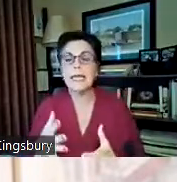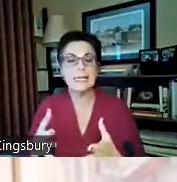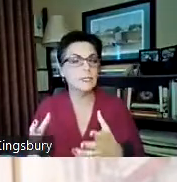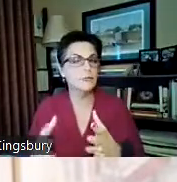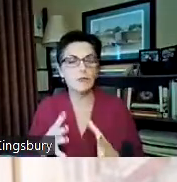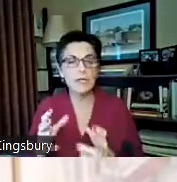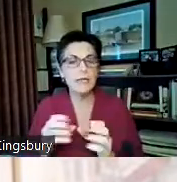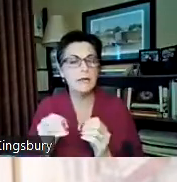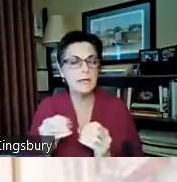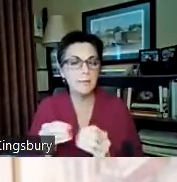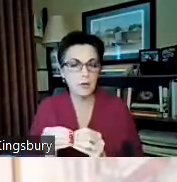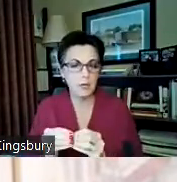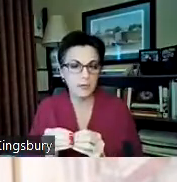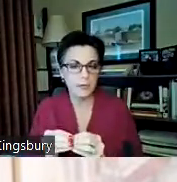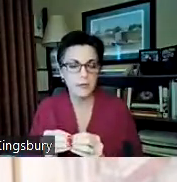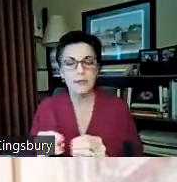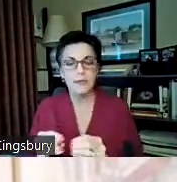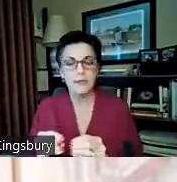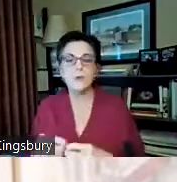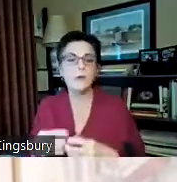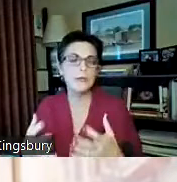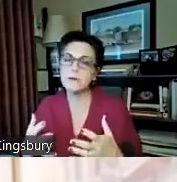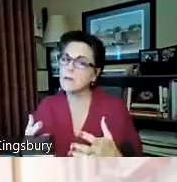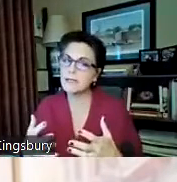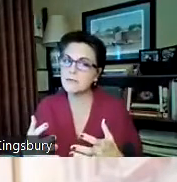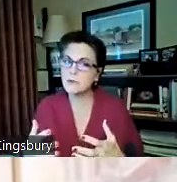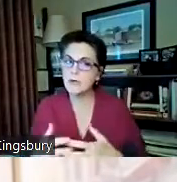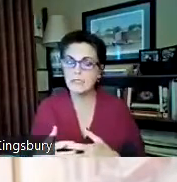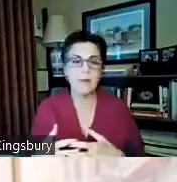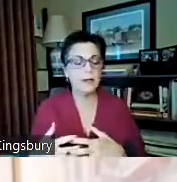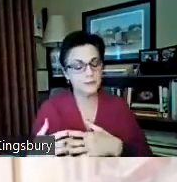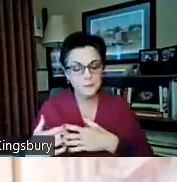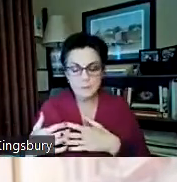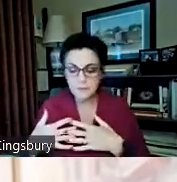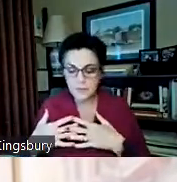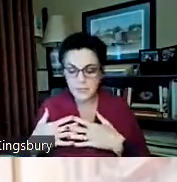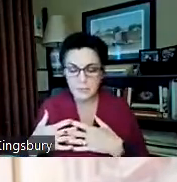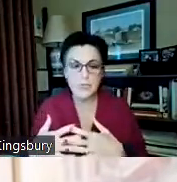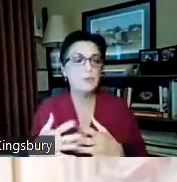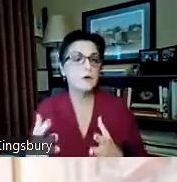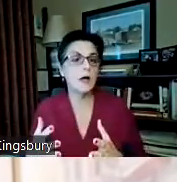is really murky. You will hear lots of stories about people